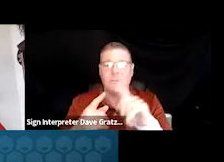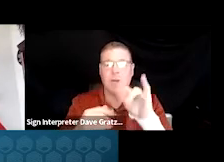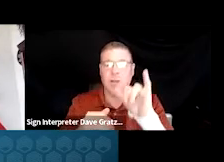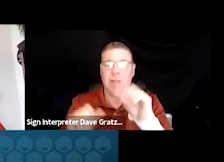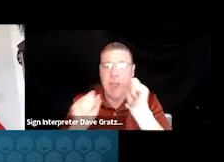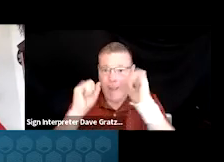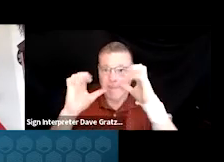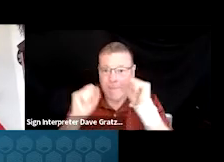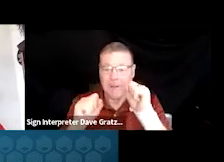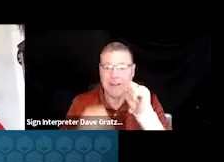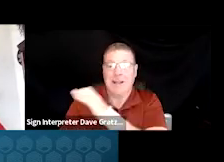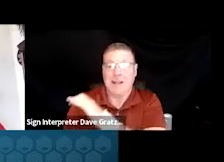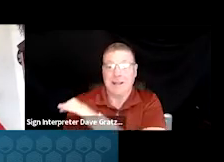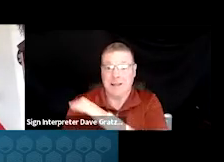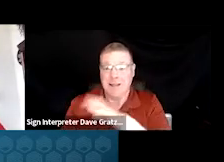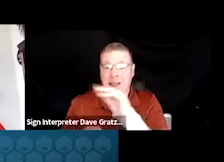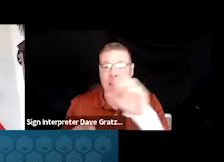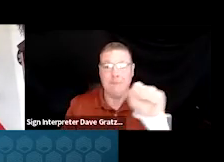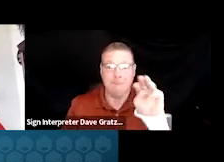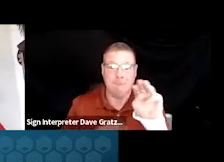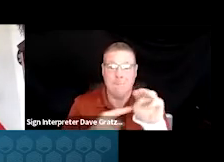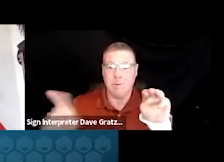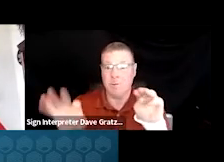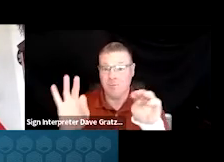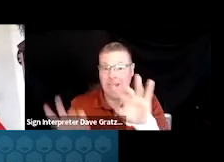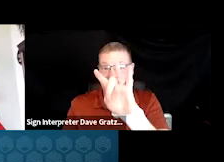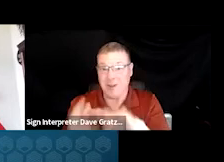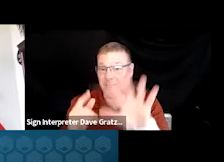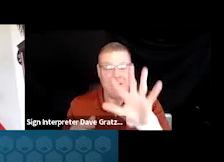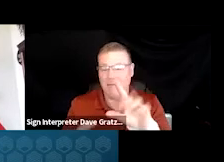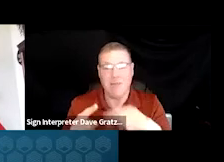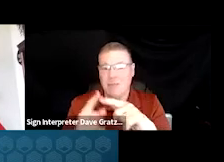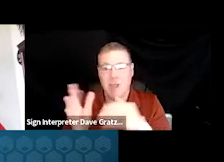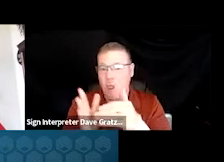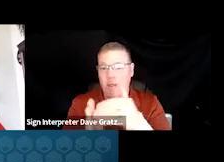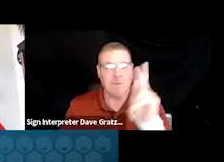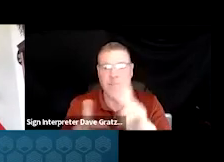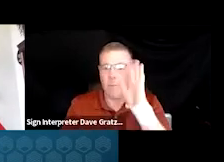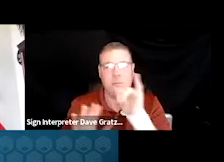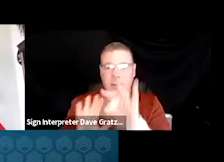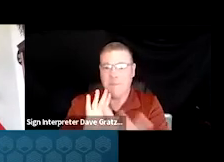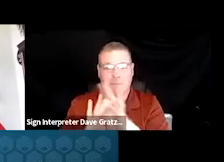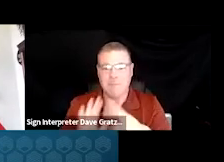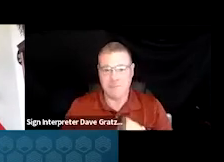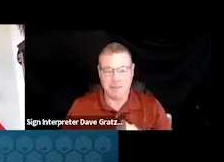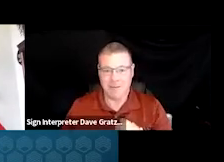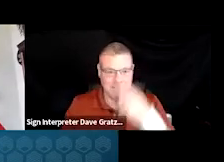like in person clinics and work Monday through Friday eight to five, then oftentimes people aren't gonna choose me. Because they're like, "Why would I come work